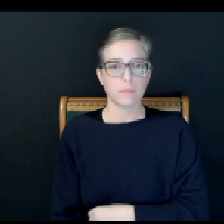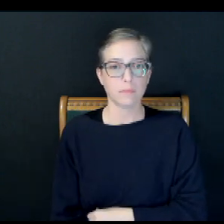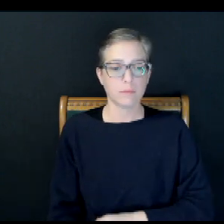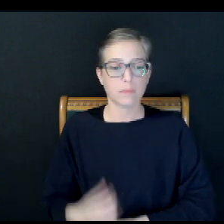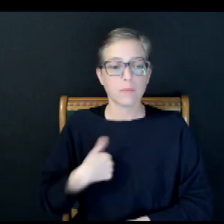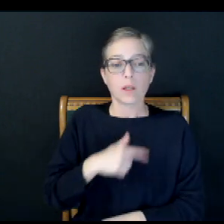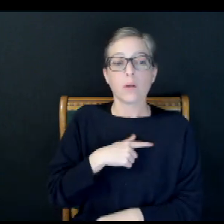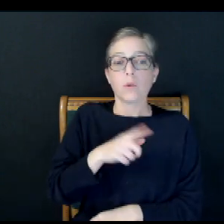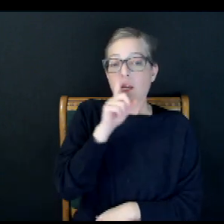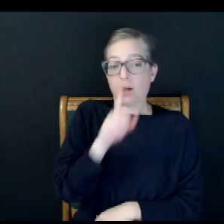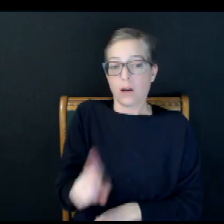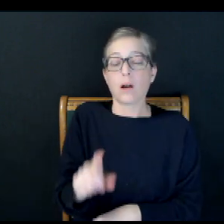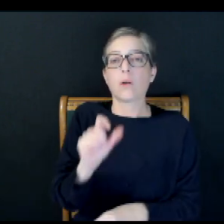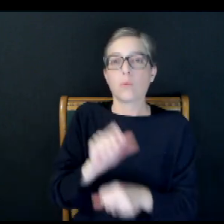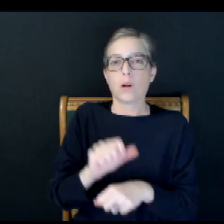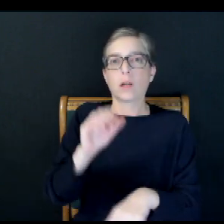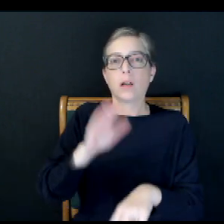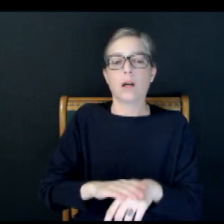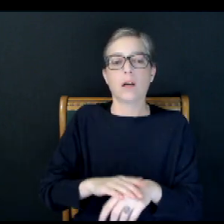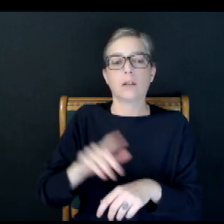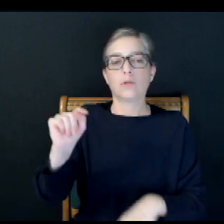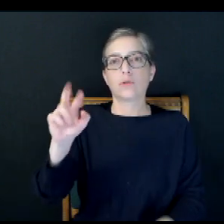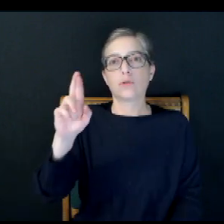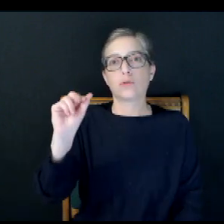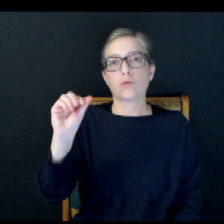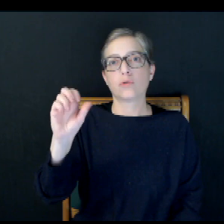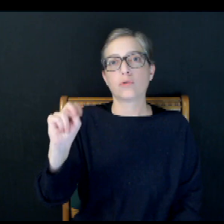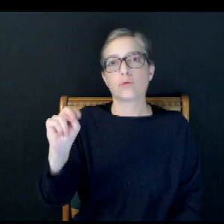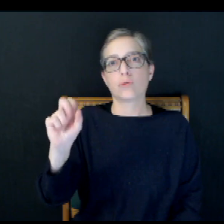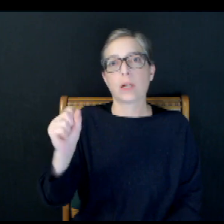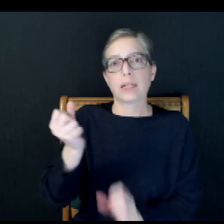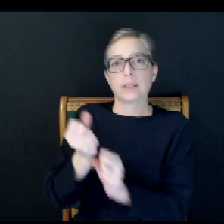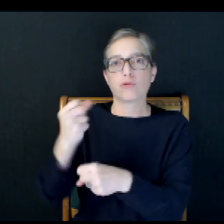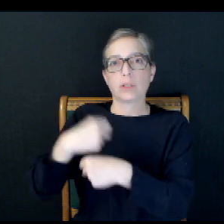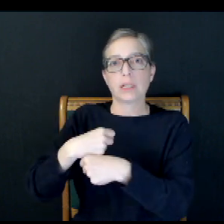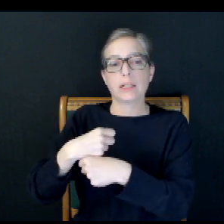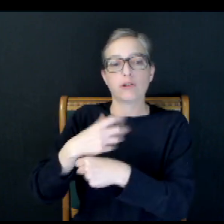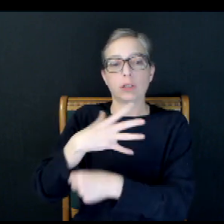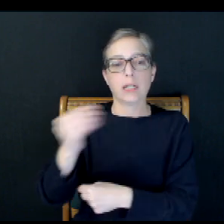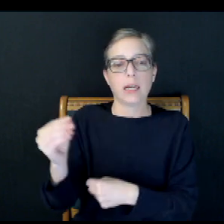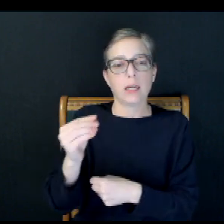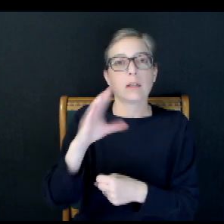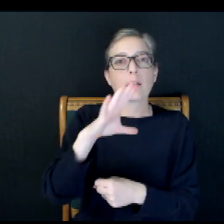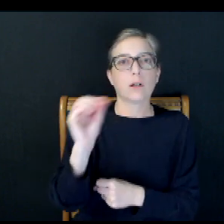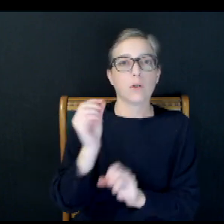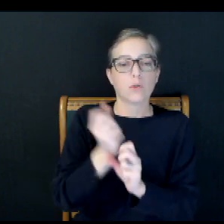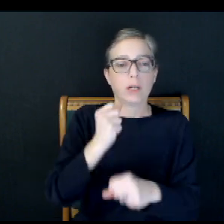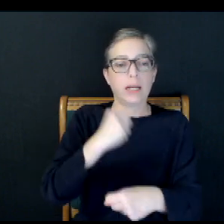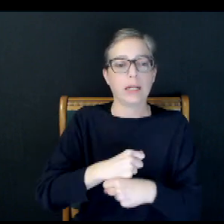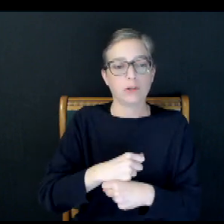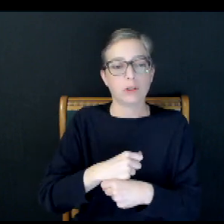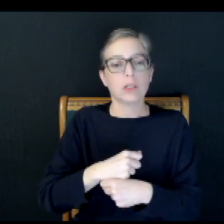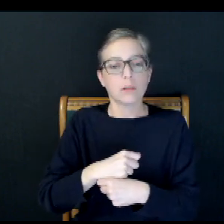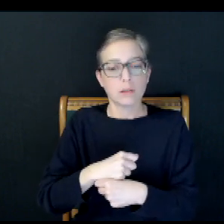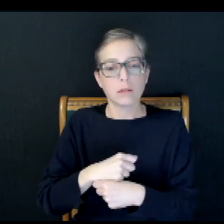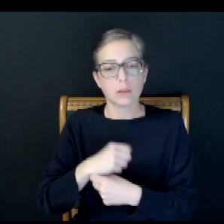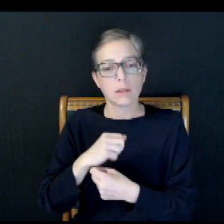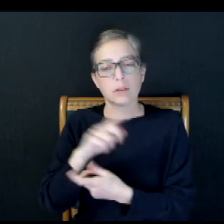creation of materials right now, especially a process map that we will have by the end of the summer. Hopefully, one of the key pieces